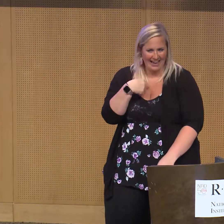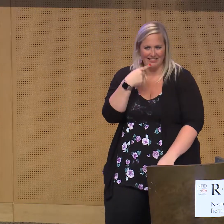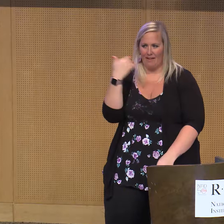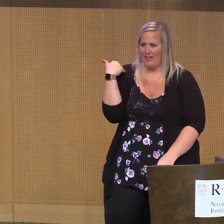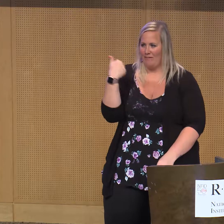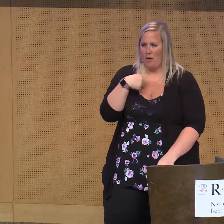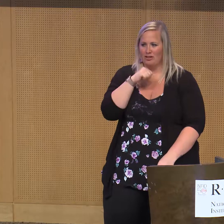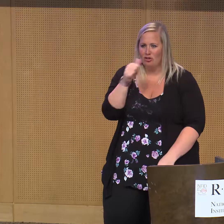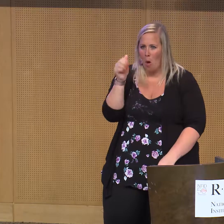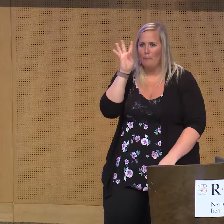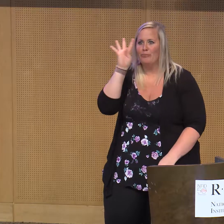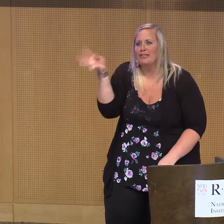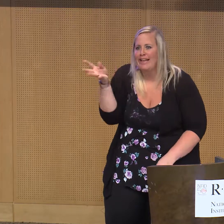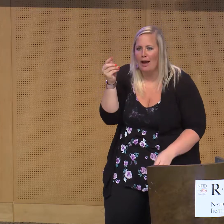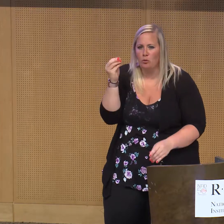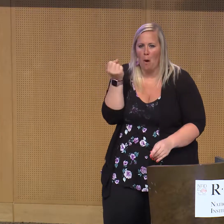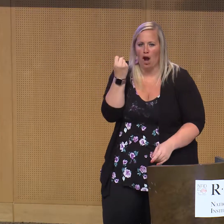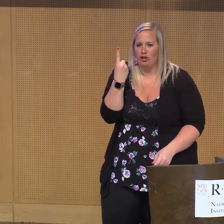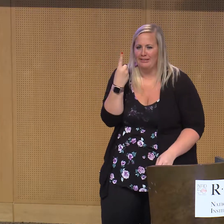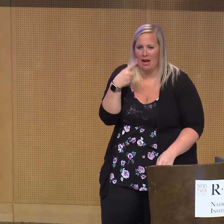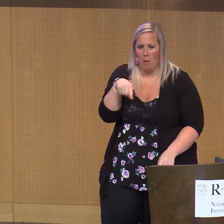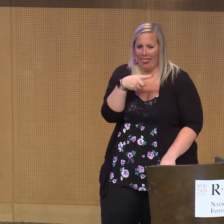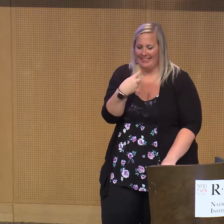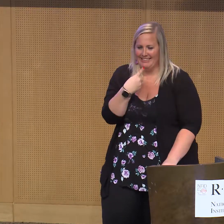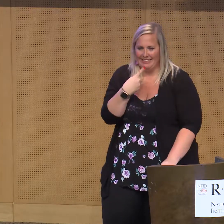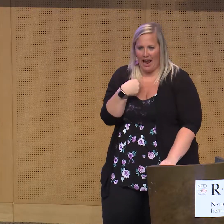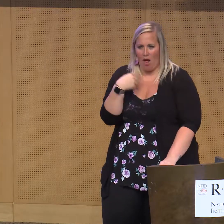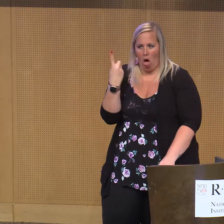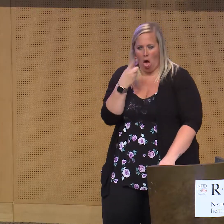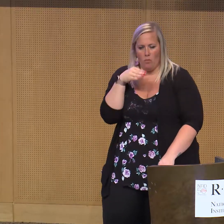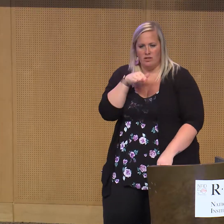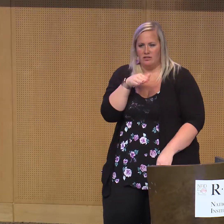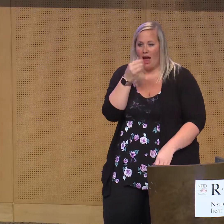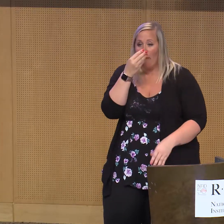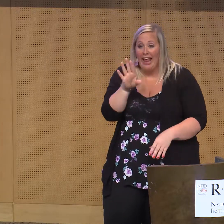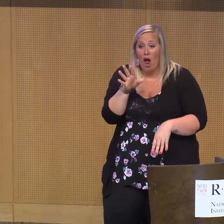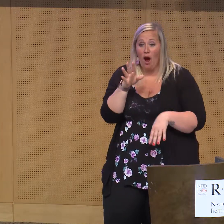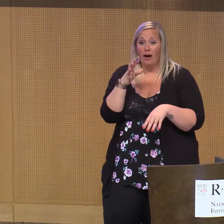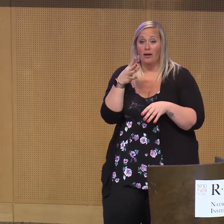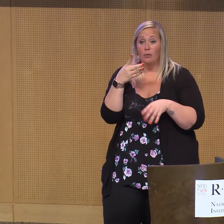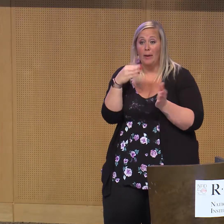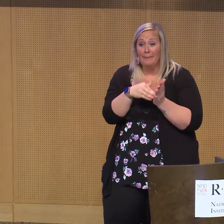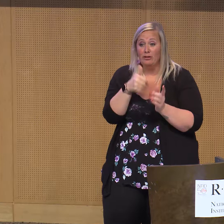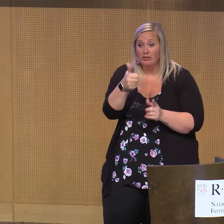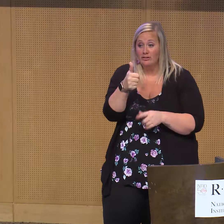And like I said before, don't pretend to understand what people say. Always double check.